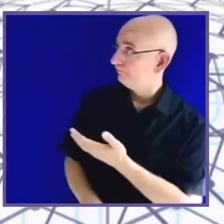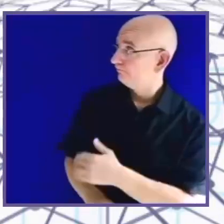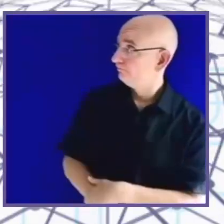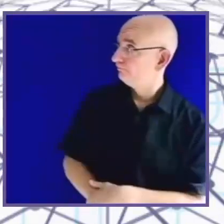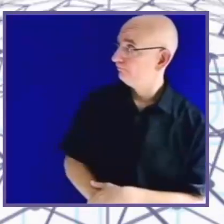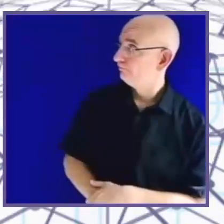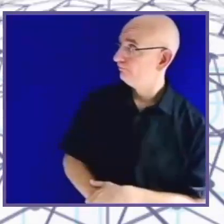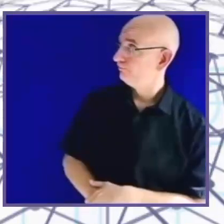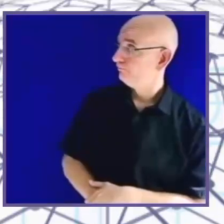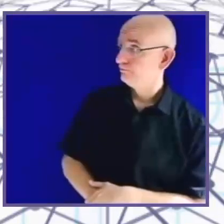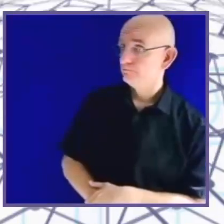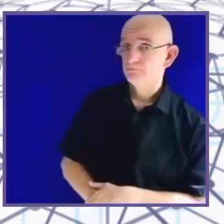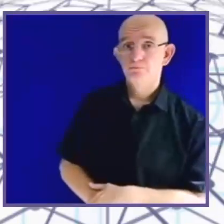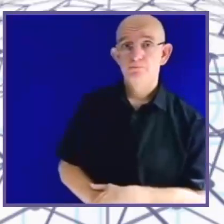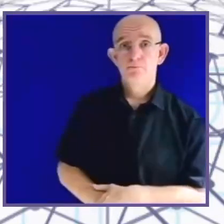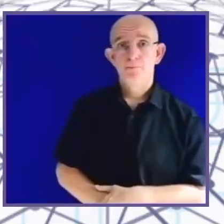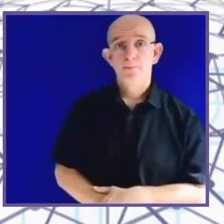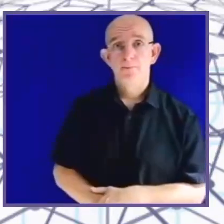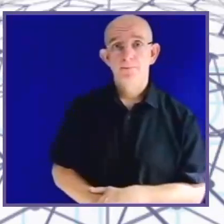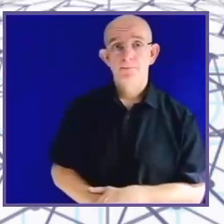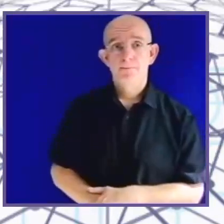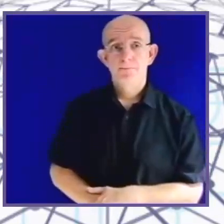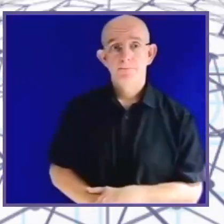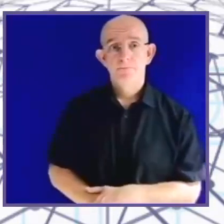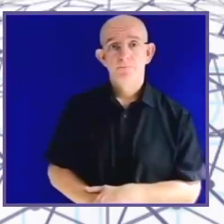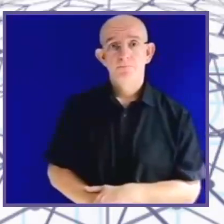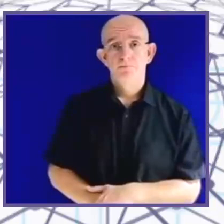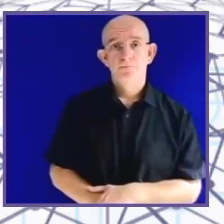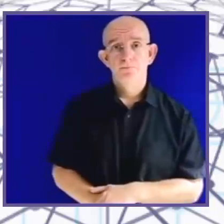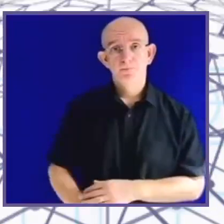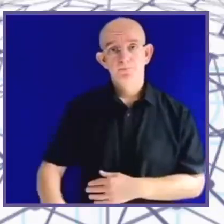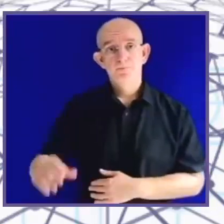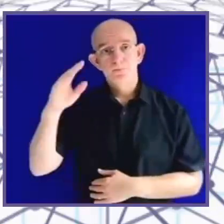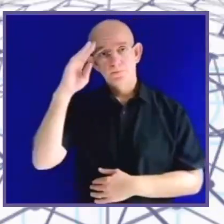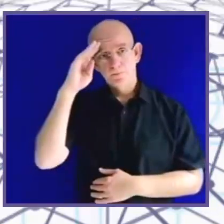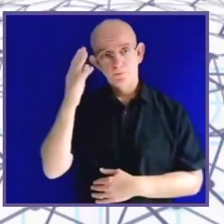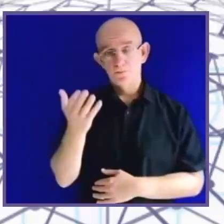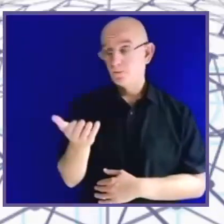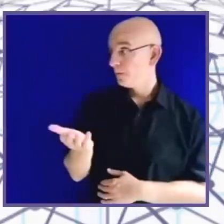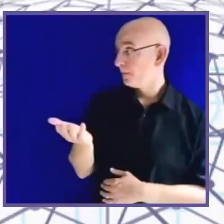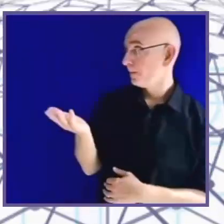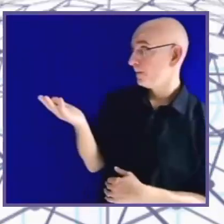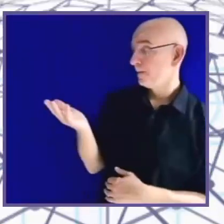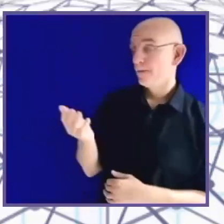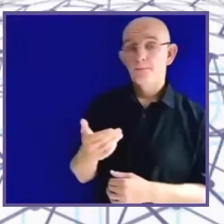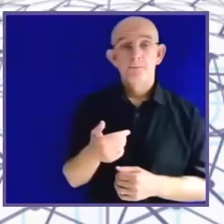Assistive Technology user, fellow of internal no disability Alliance.